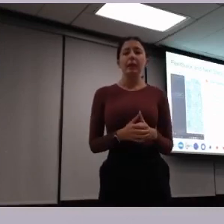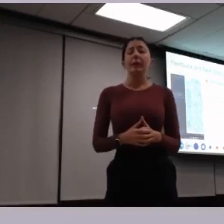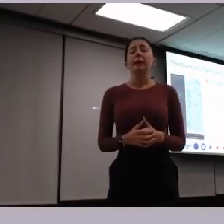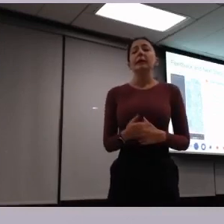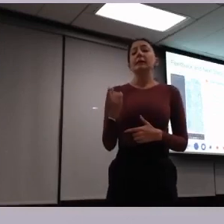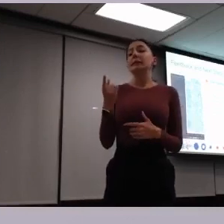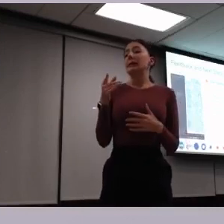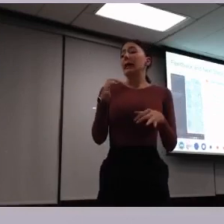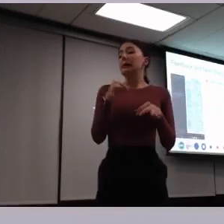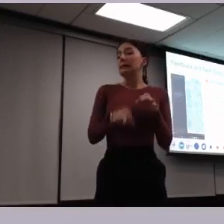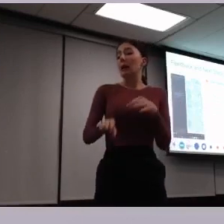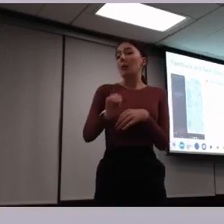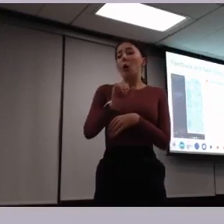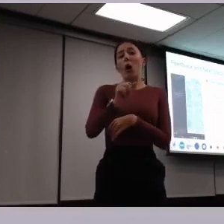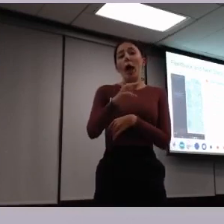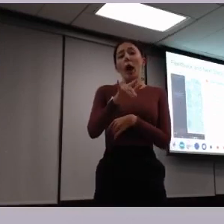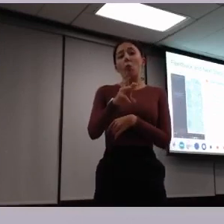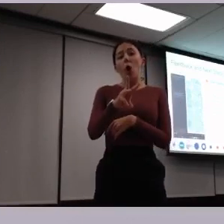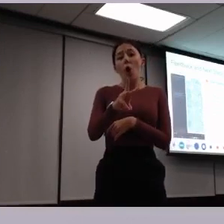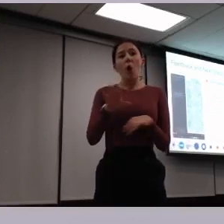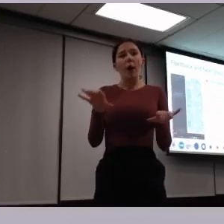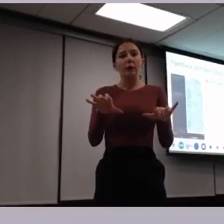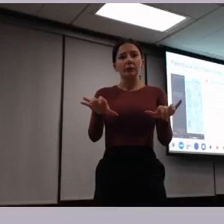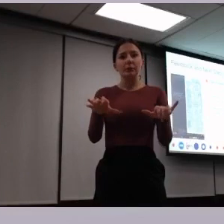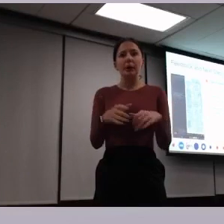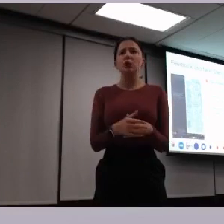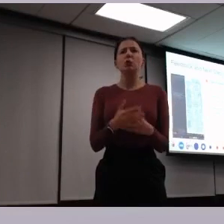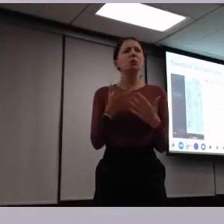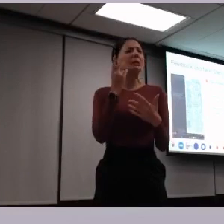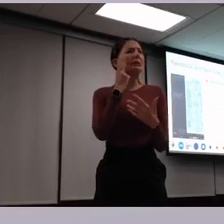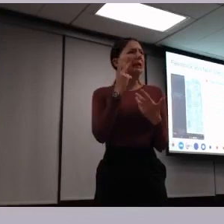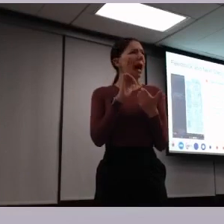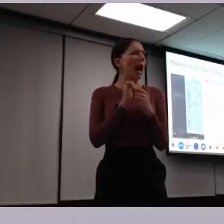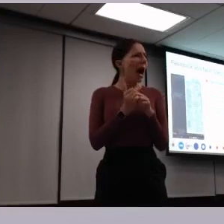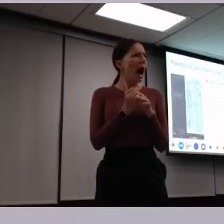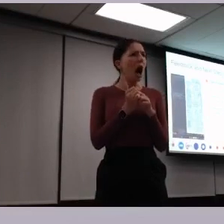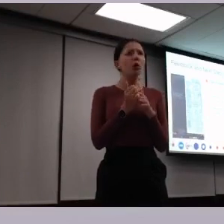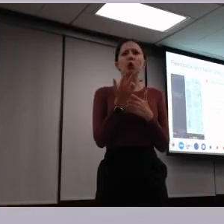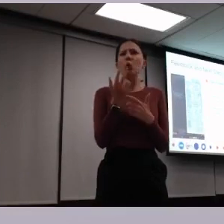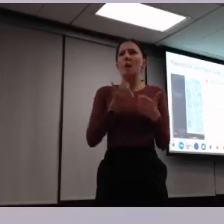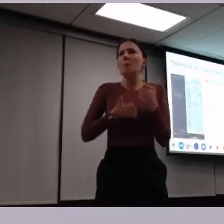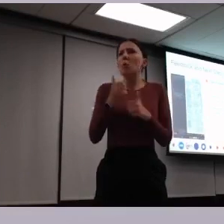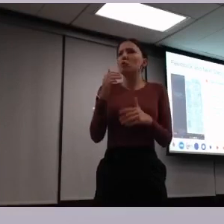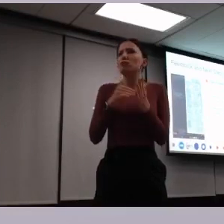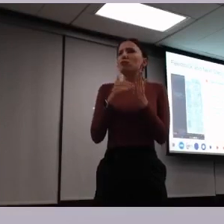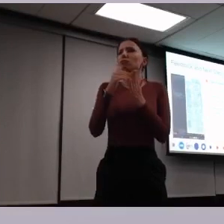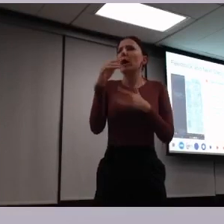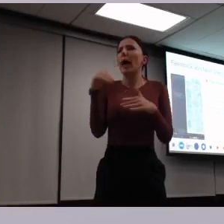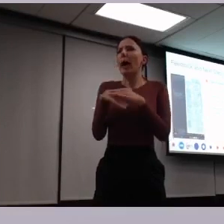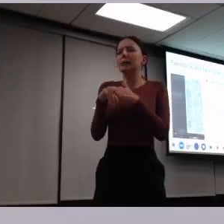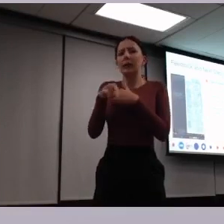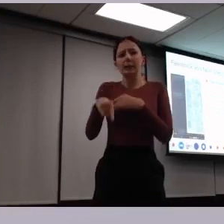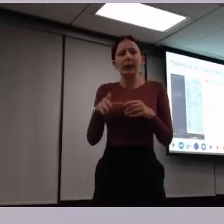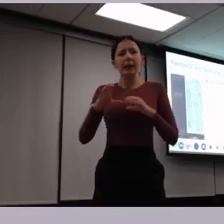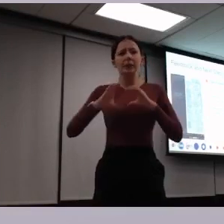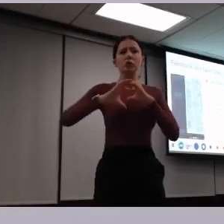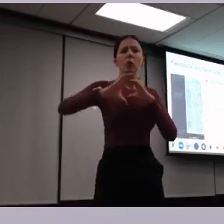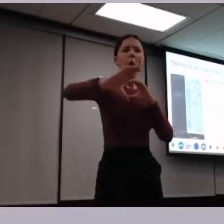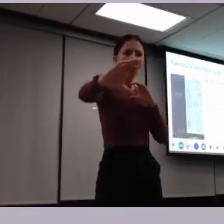We're interested in how you are going to most frequently access this corridor. This is going to help develop kind of a heat map